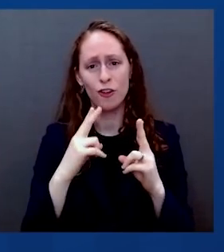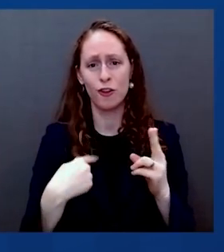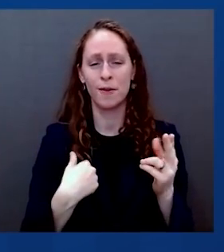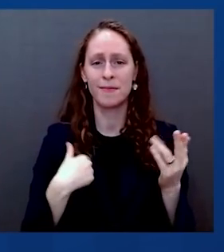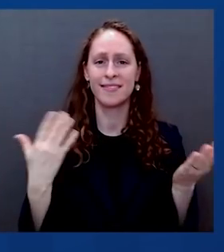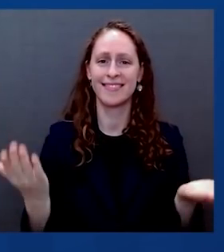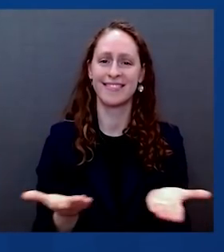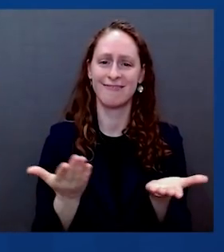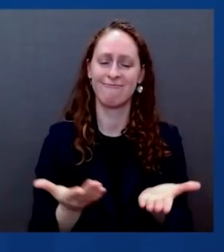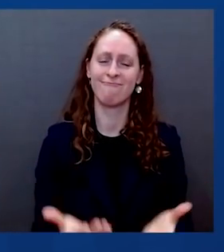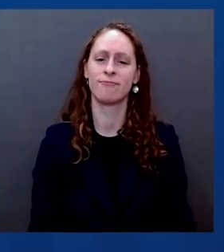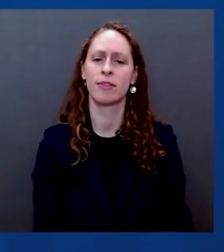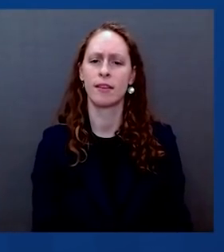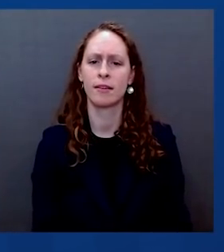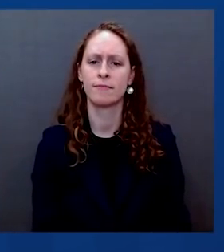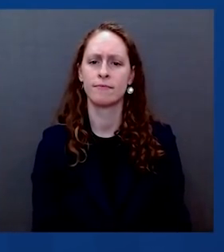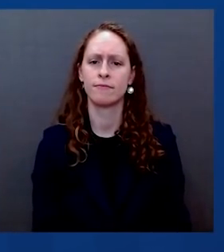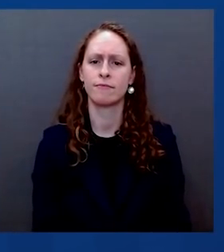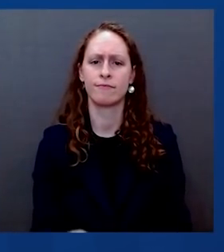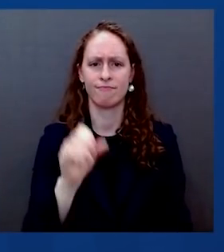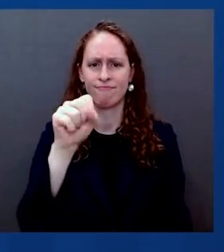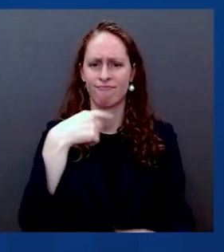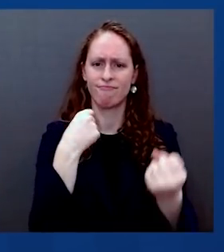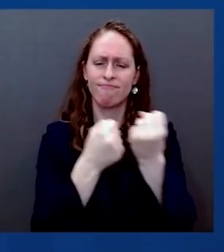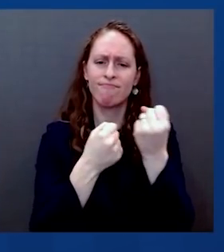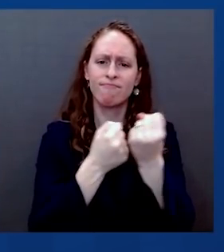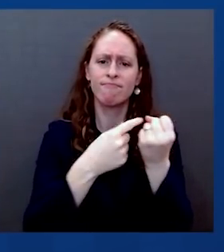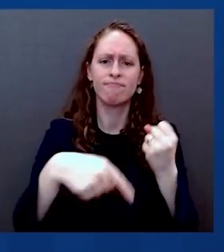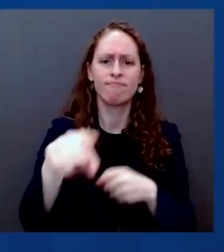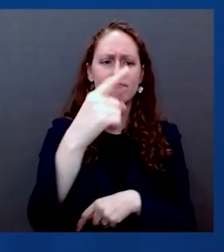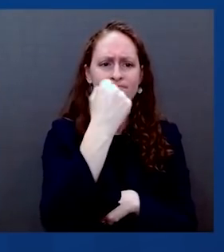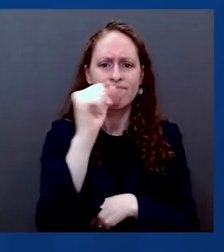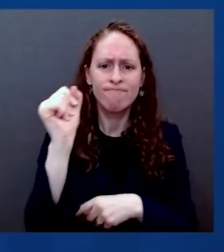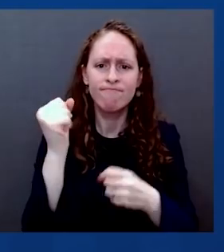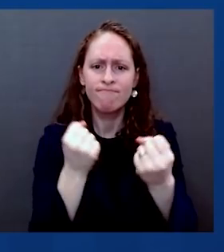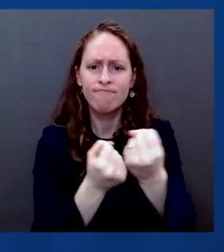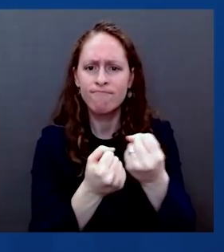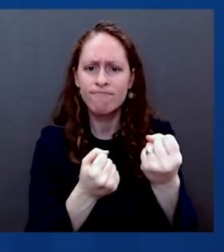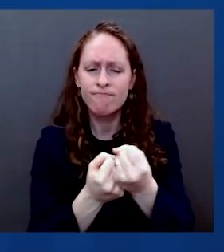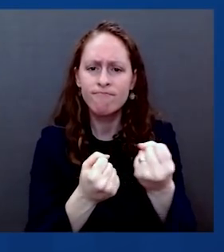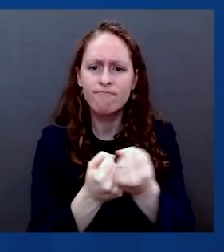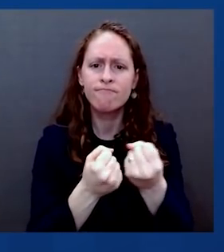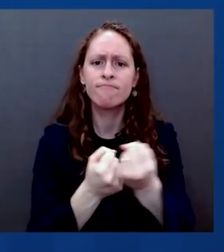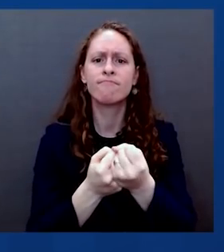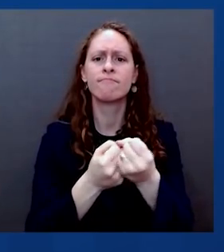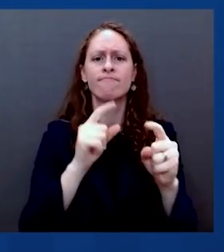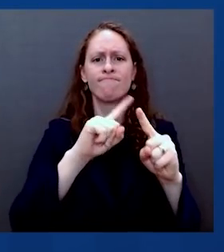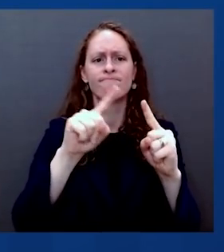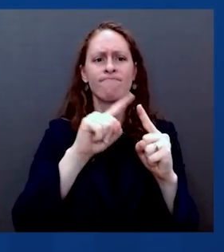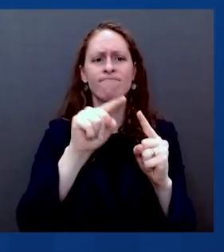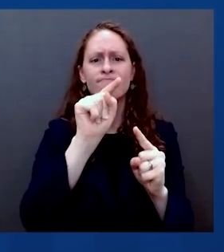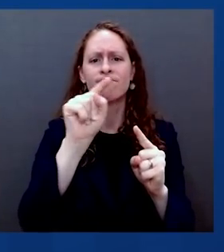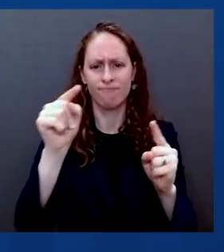Benjamin Brown, Ruby Doris Smith and more recently, Reverend Raphael Warnock and Stacey Abrams.